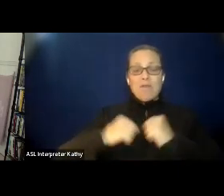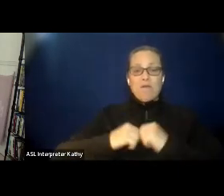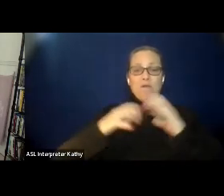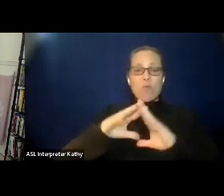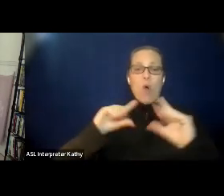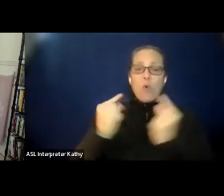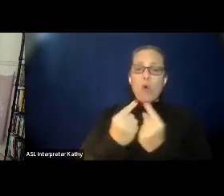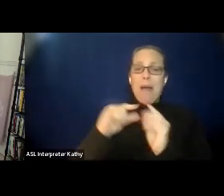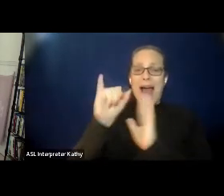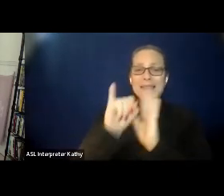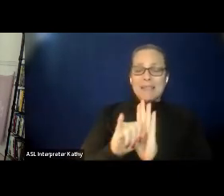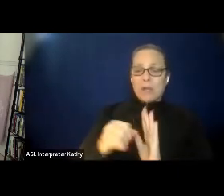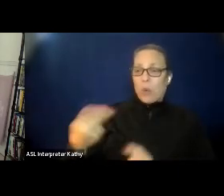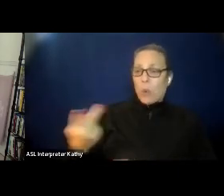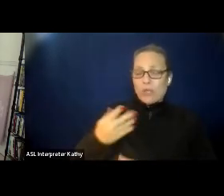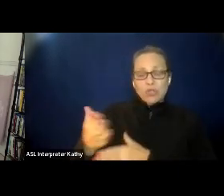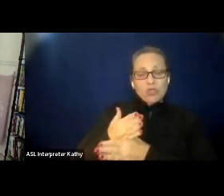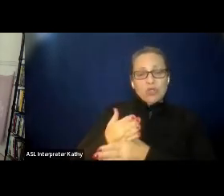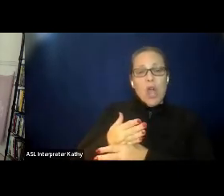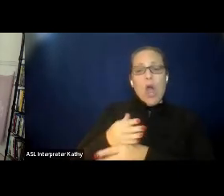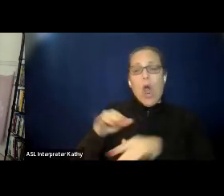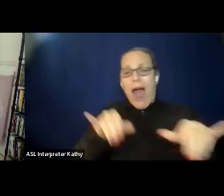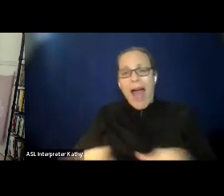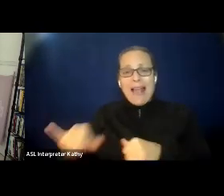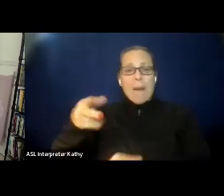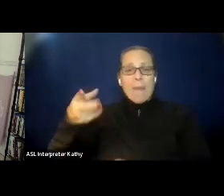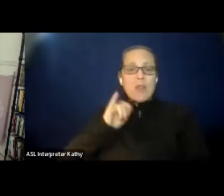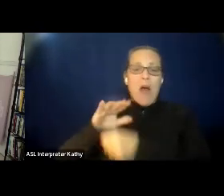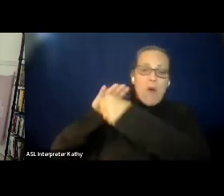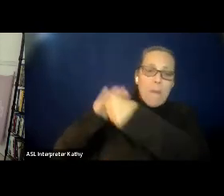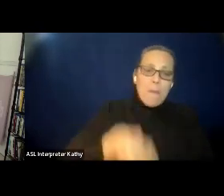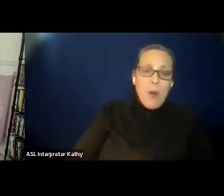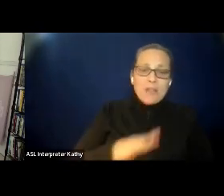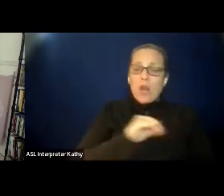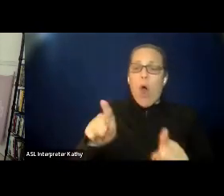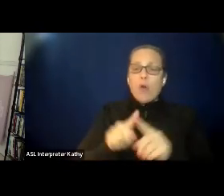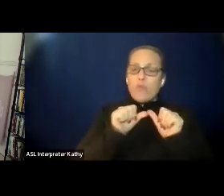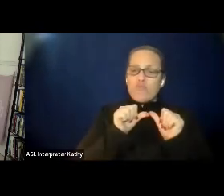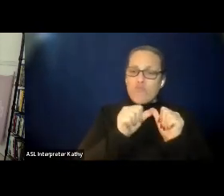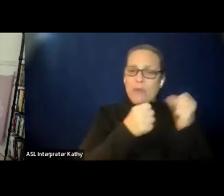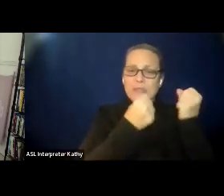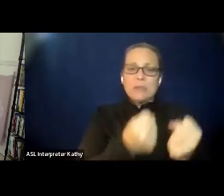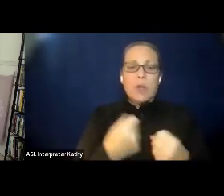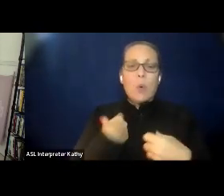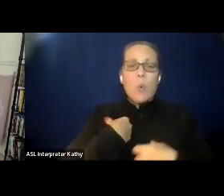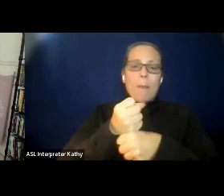the founder of the Institute on Disability Culture say people with disabilities have forged a group